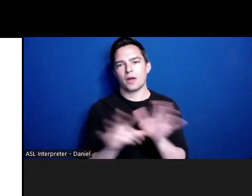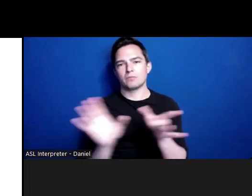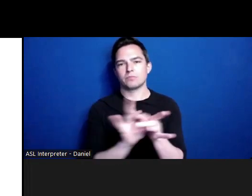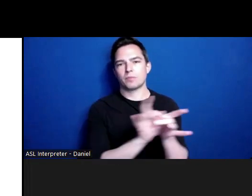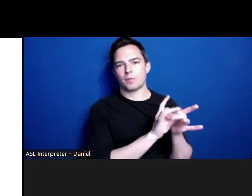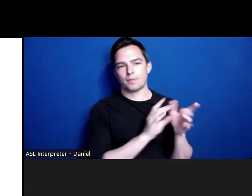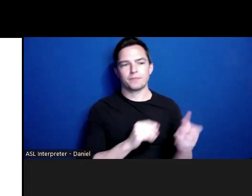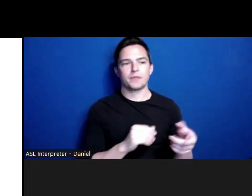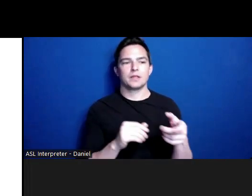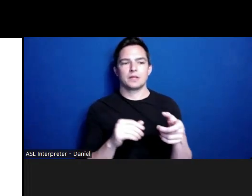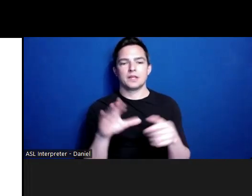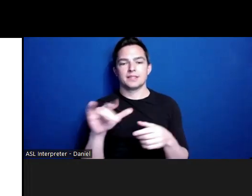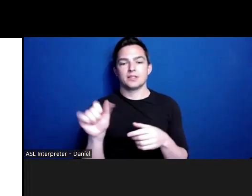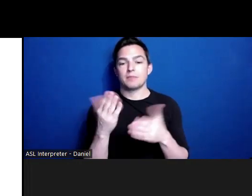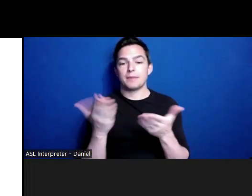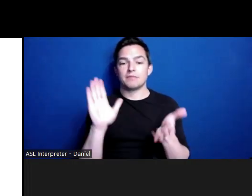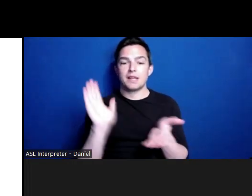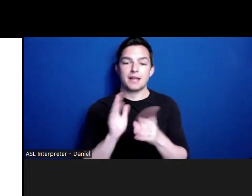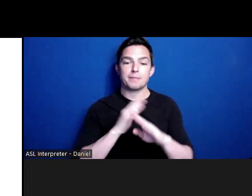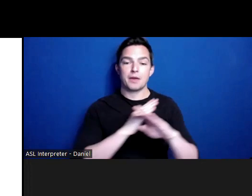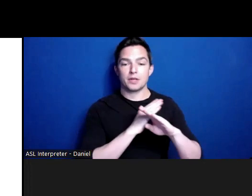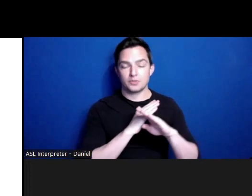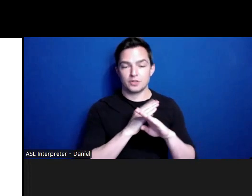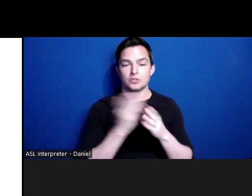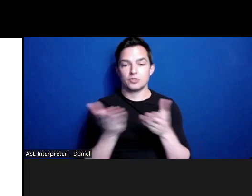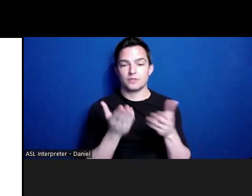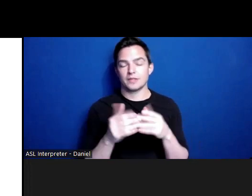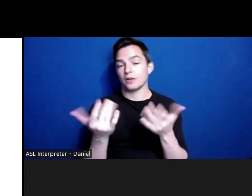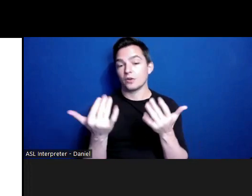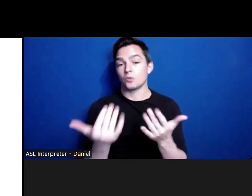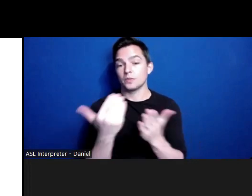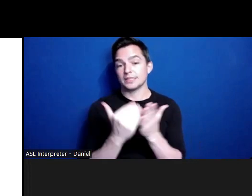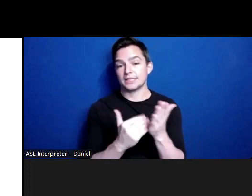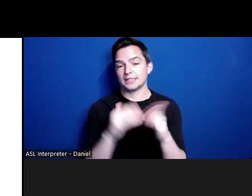CILs may have fewer barriers to service receipt like wait lists than some VR agencies that we